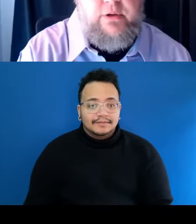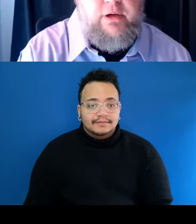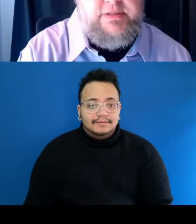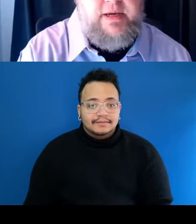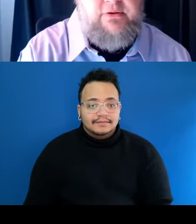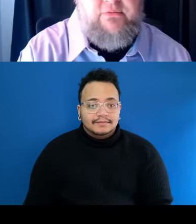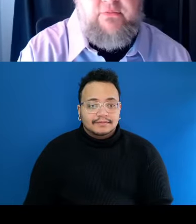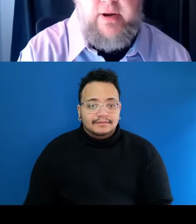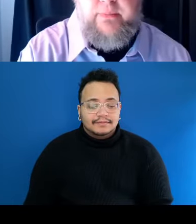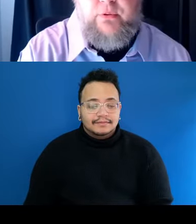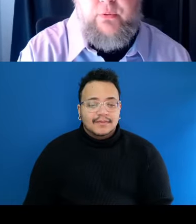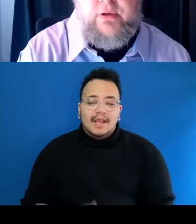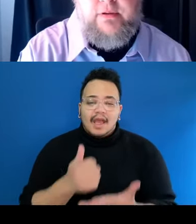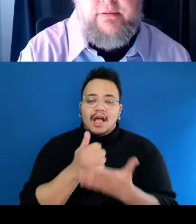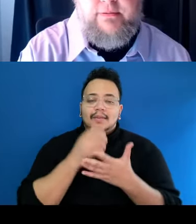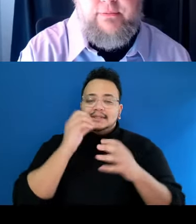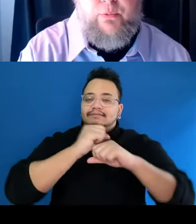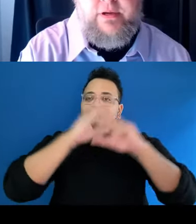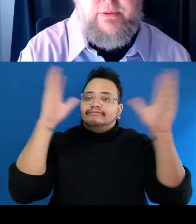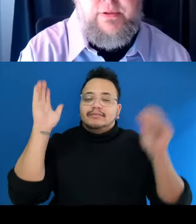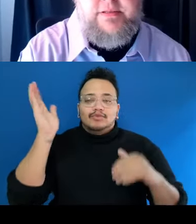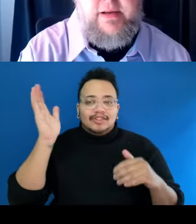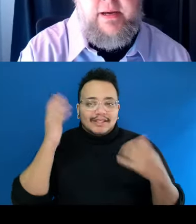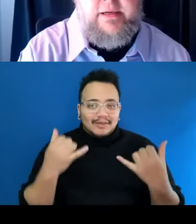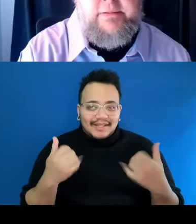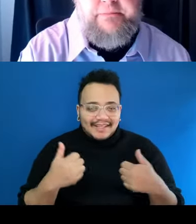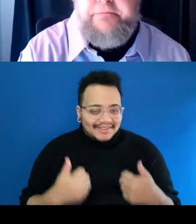that will help us kind of frame who we're we're working with today.